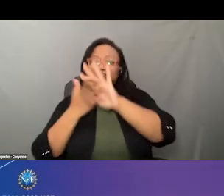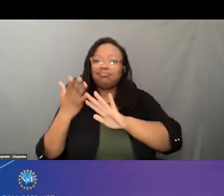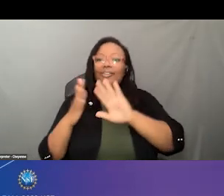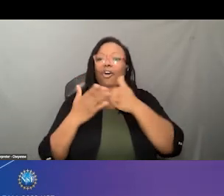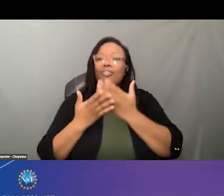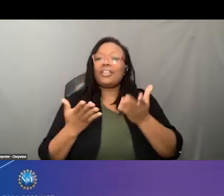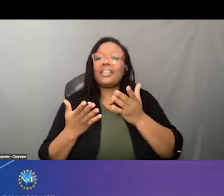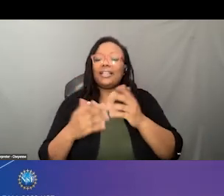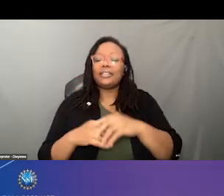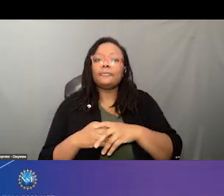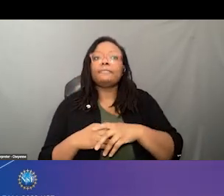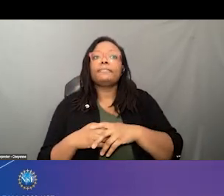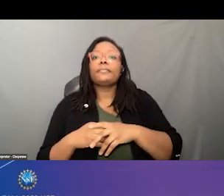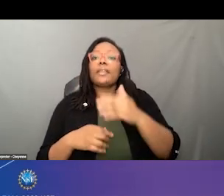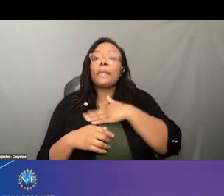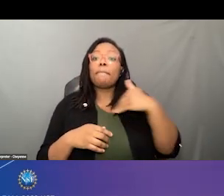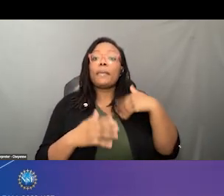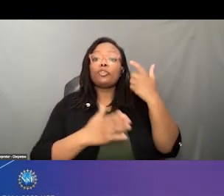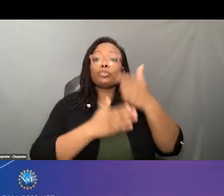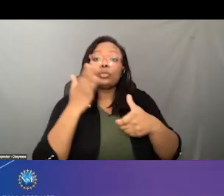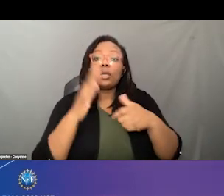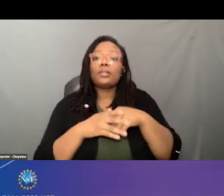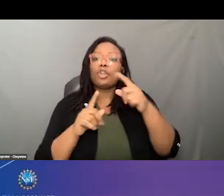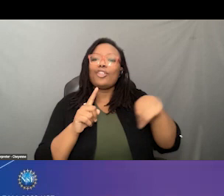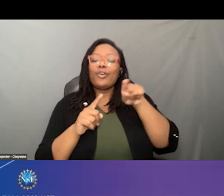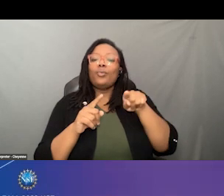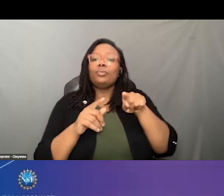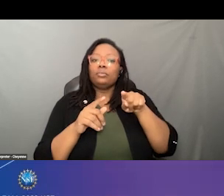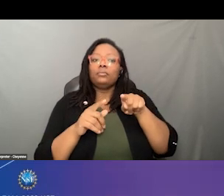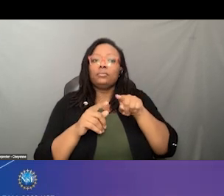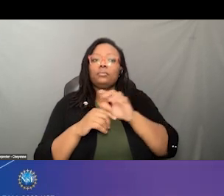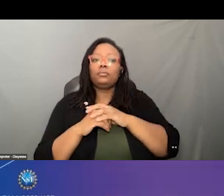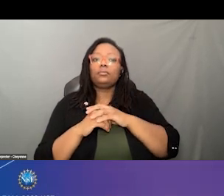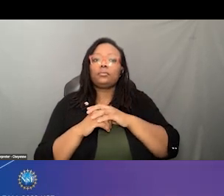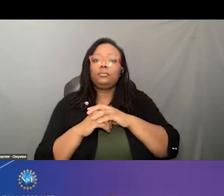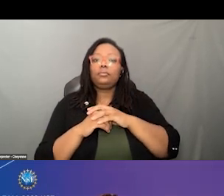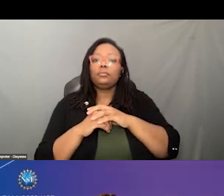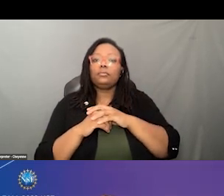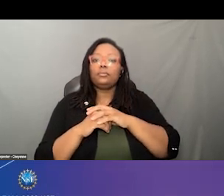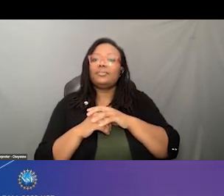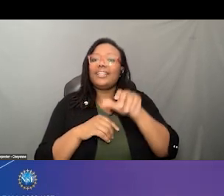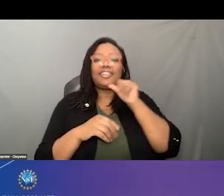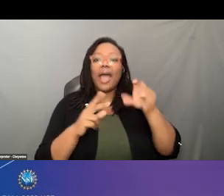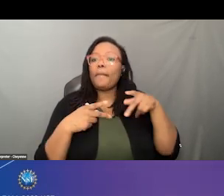that's where all that stuff comes in play, membership costs. So these are costs that are unallowable.